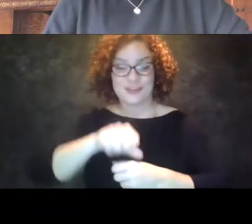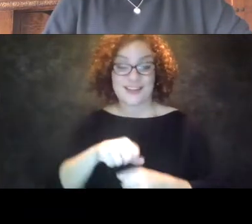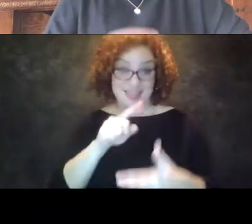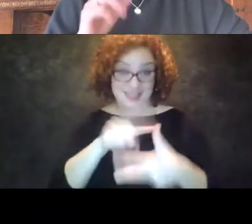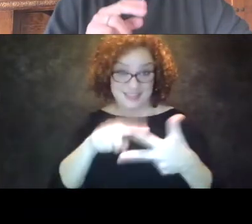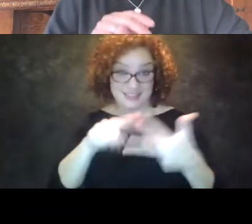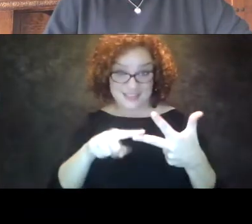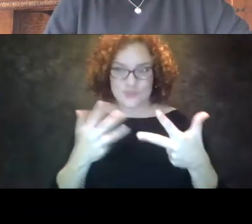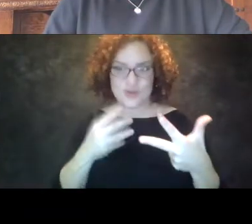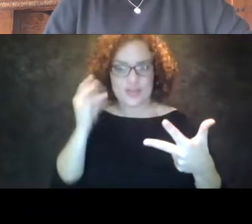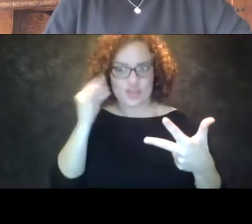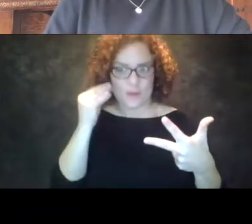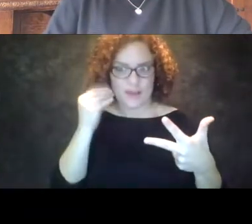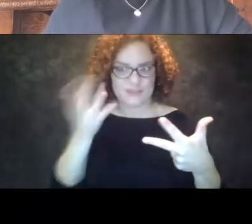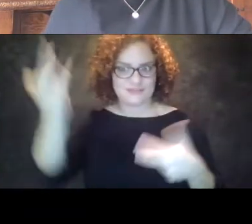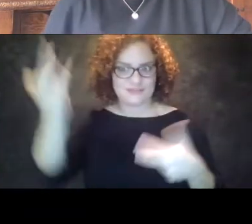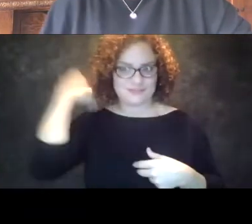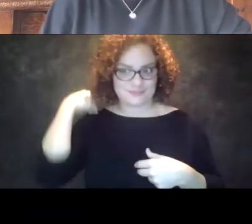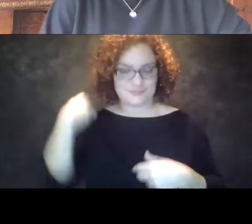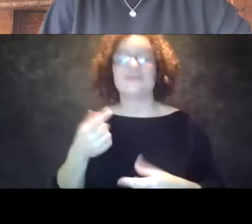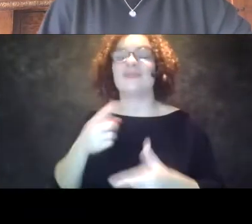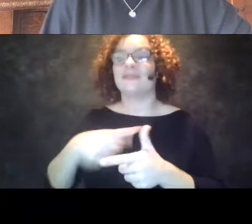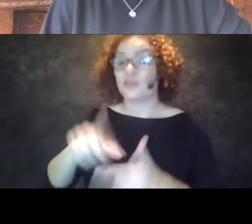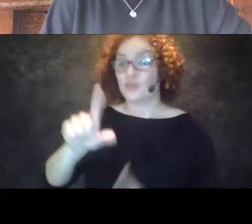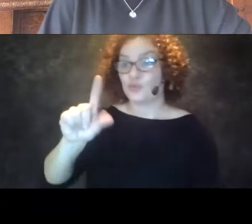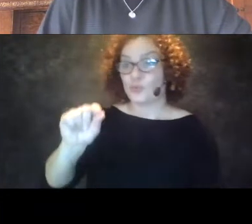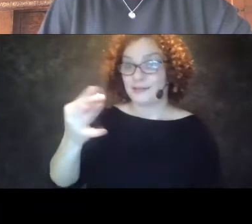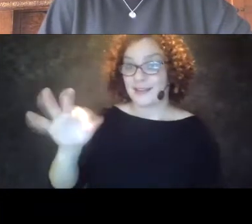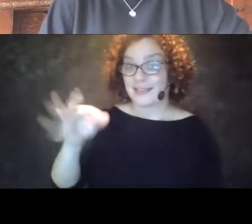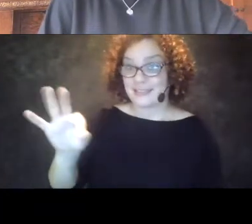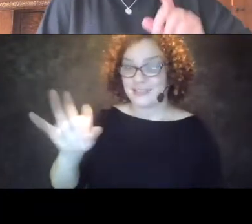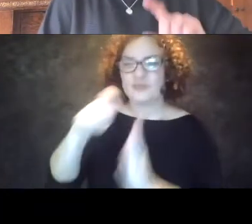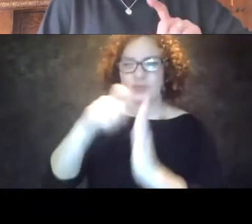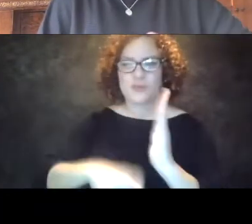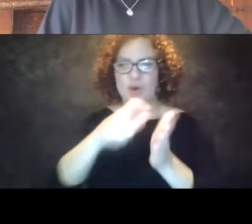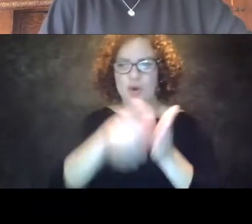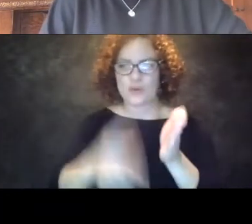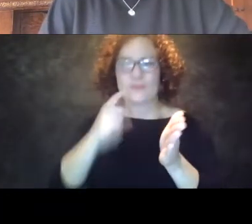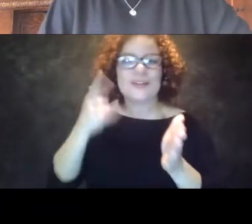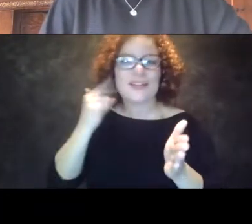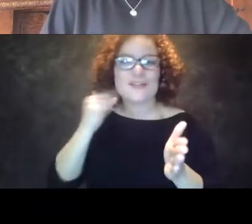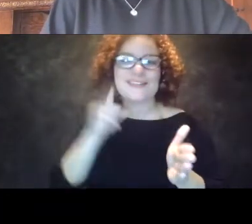in 2019, I wrote an article for California deafblind services, our newsletter, and you